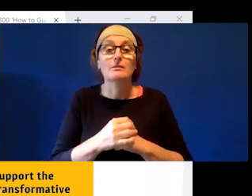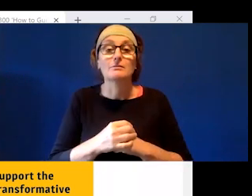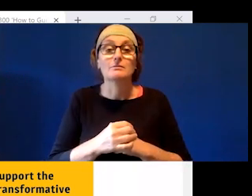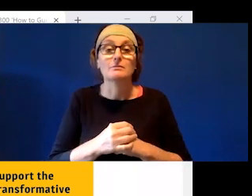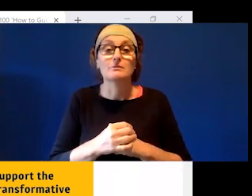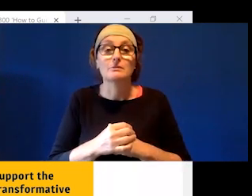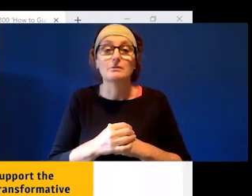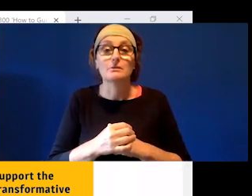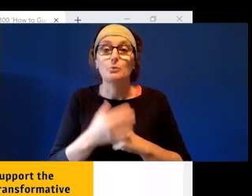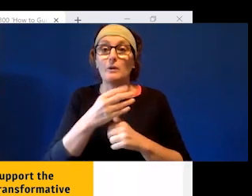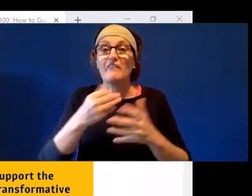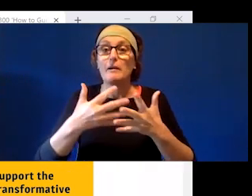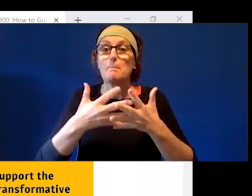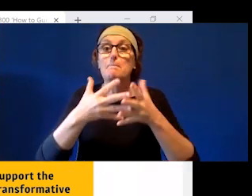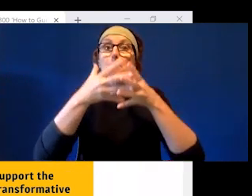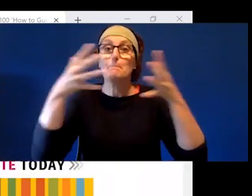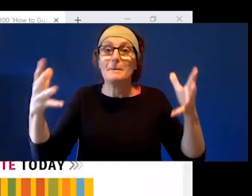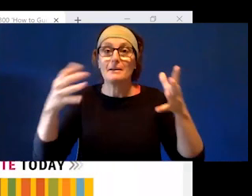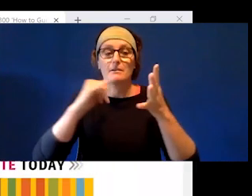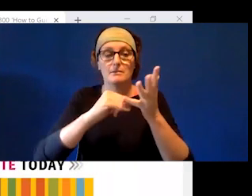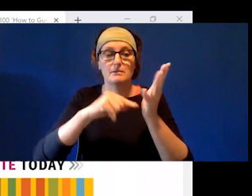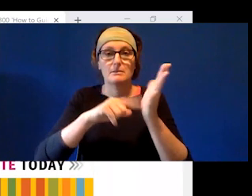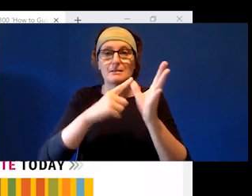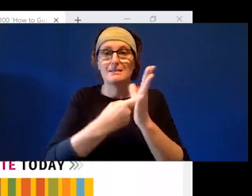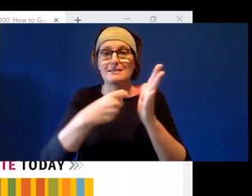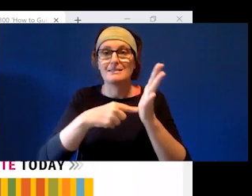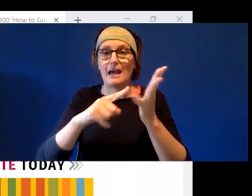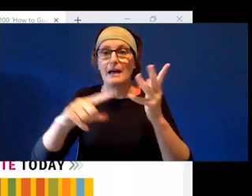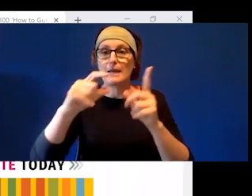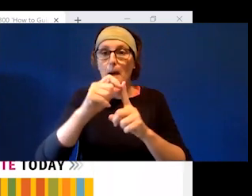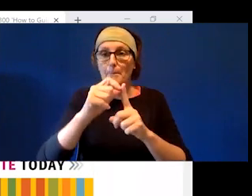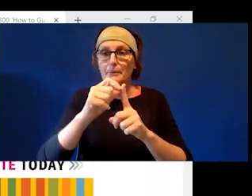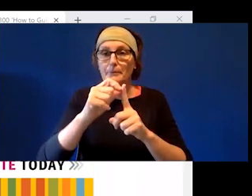start-ups, I would would them, that work in what we call the share economy.